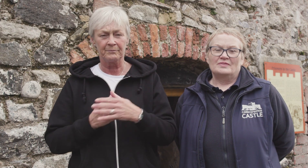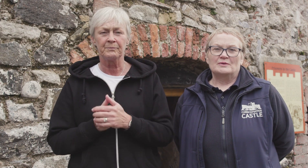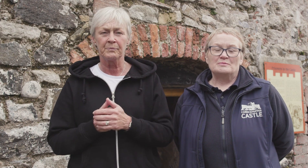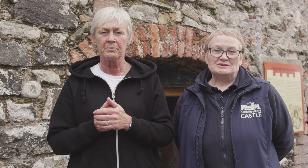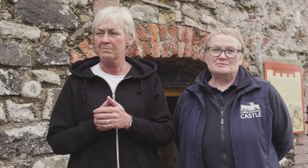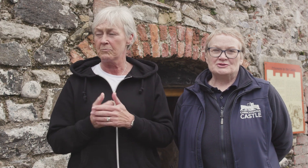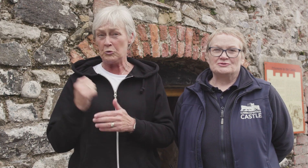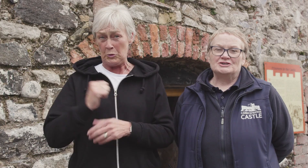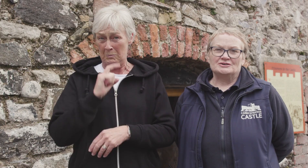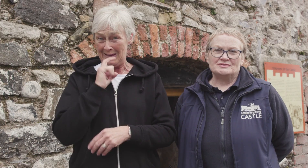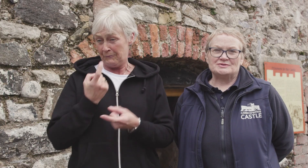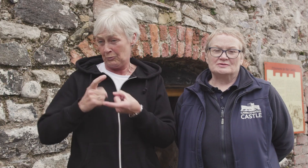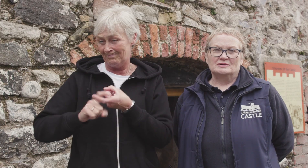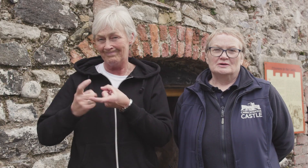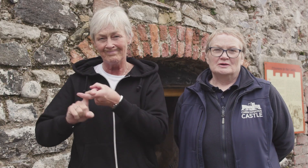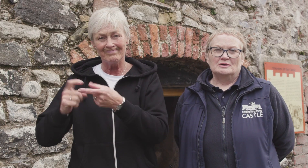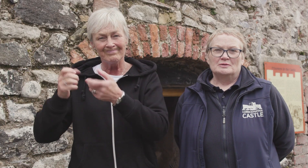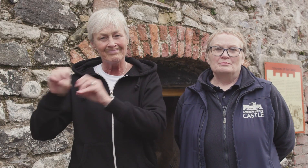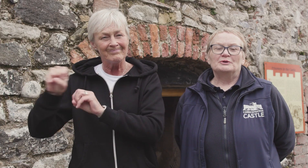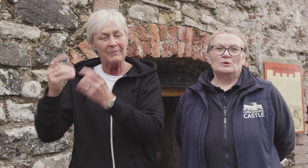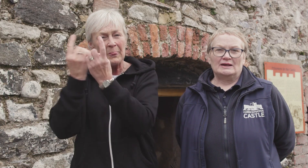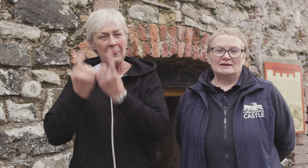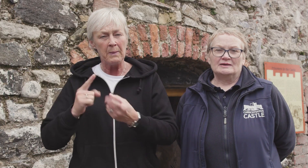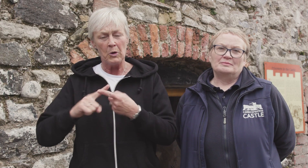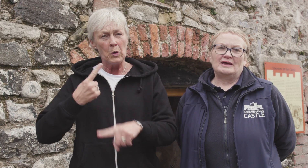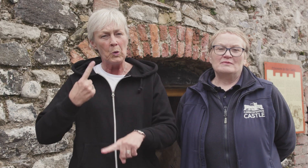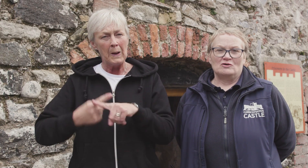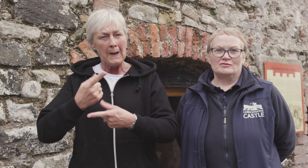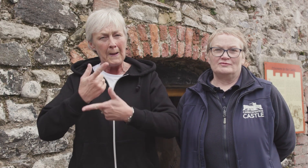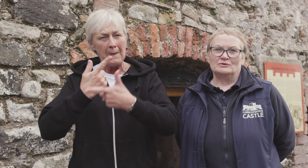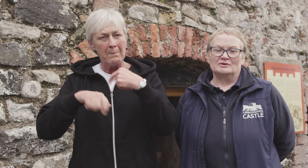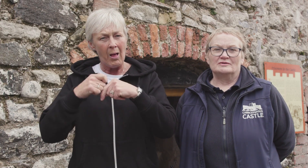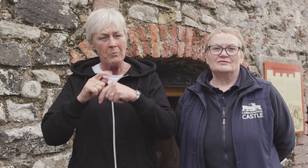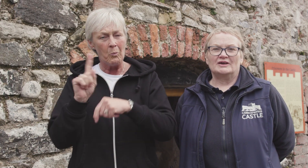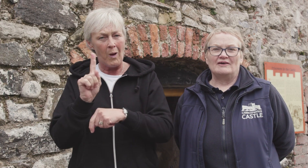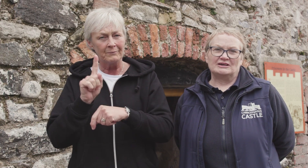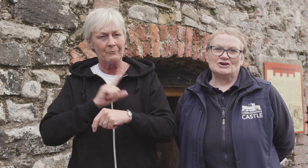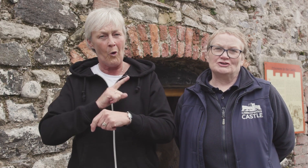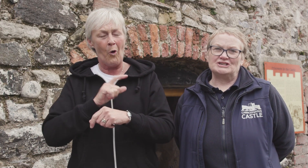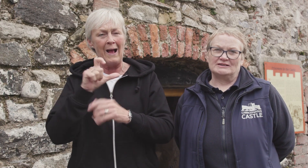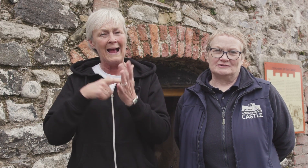They were meant to be storage units, but quickly became the overflow for the Carricktine jail.